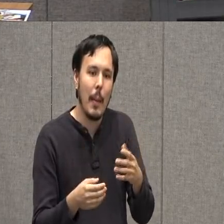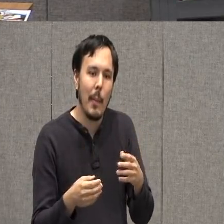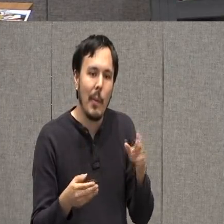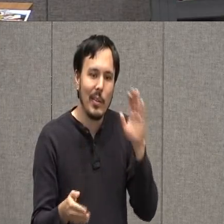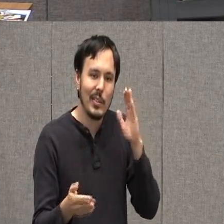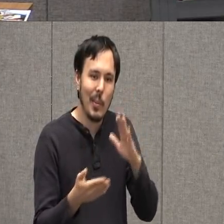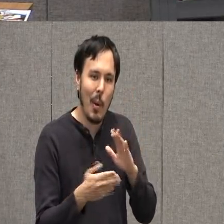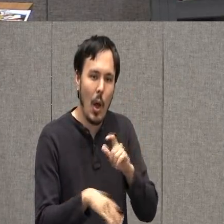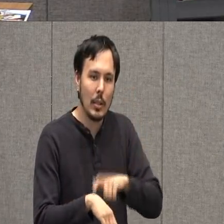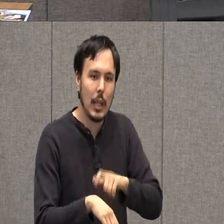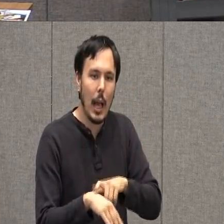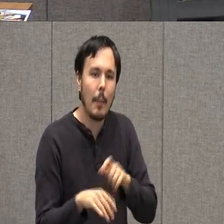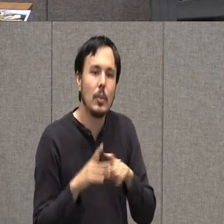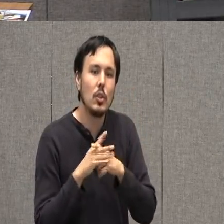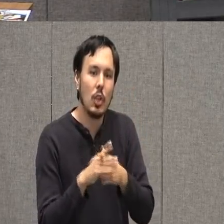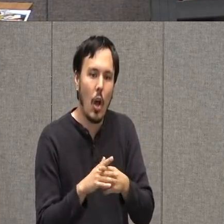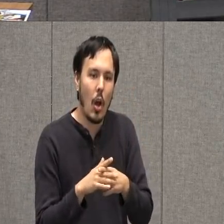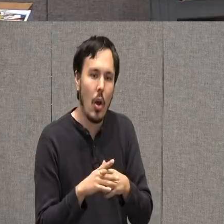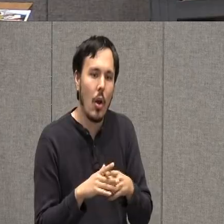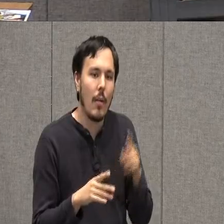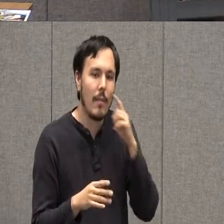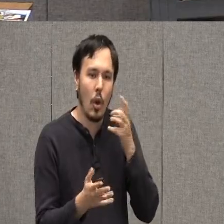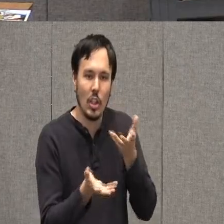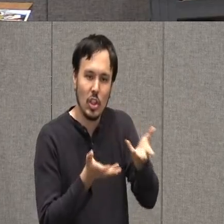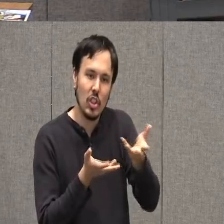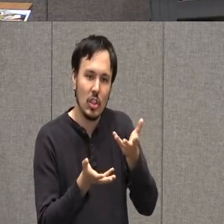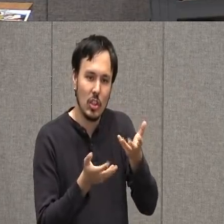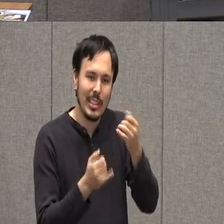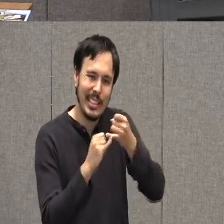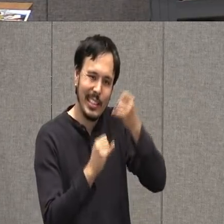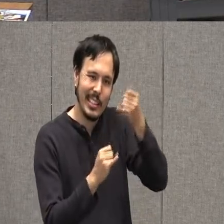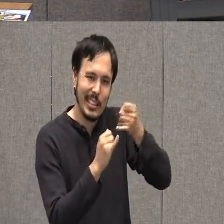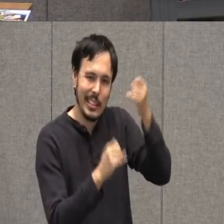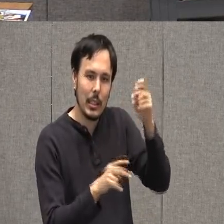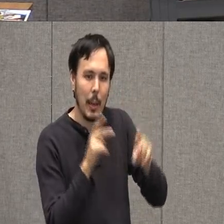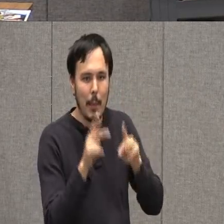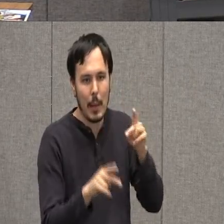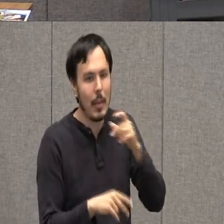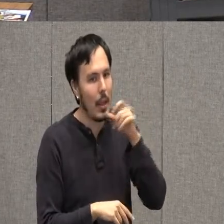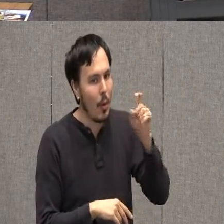and start with hem as gestured people so that as you add more to it, they don't have to keep holding.